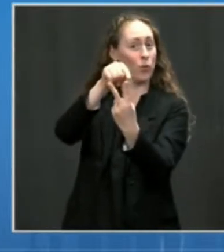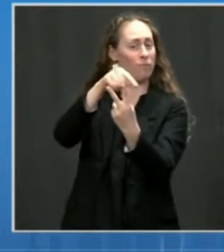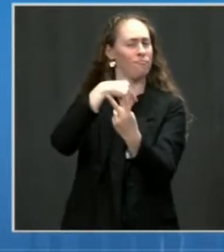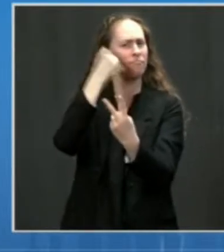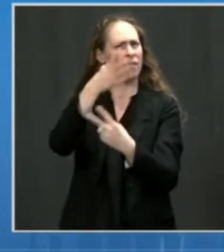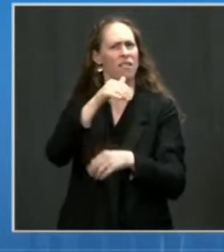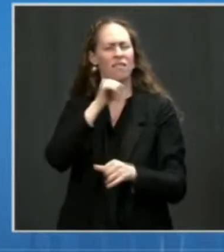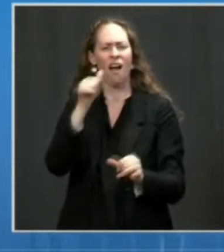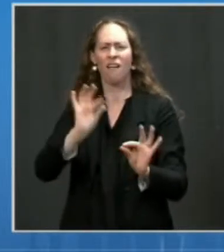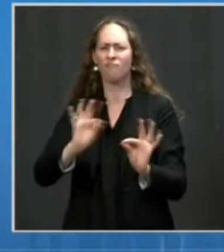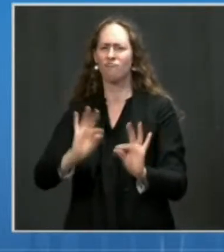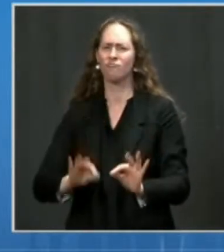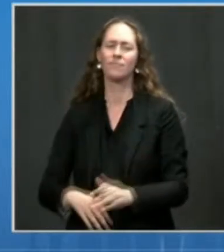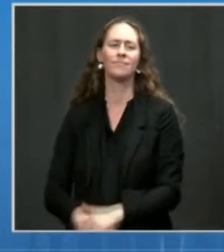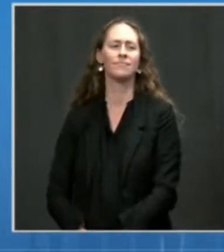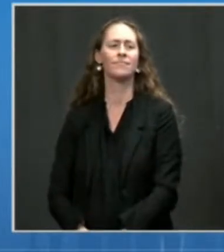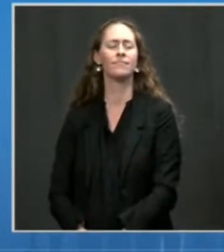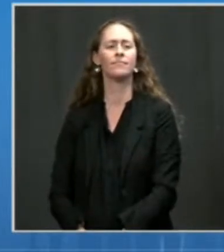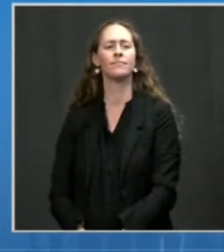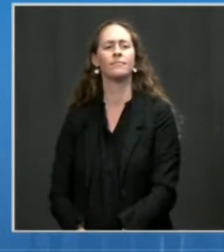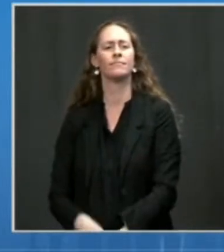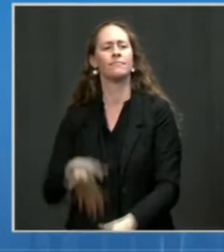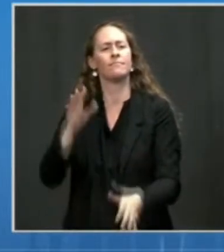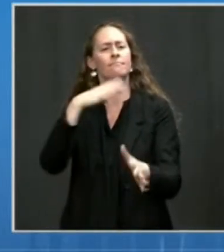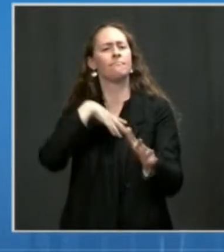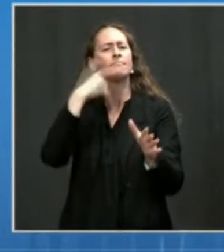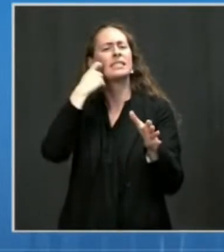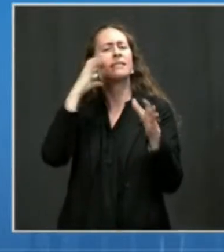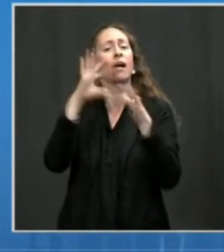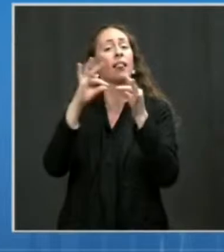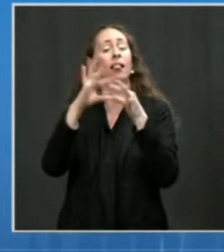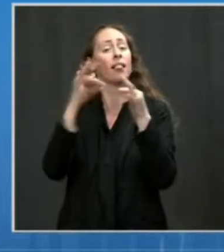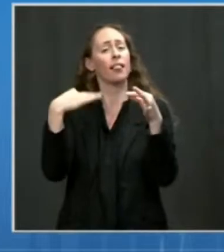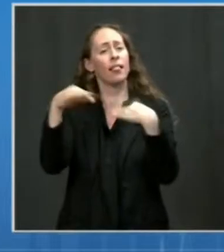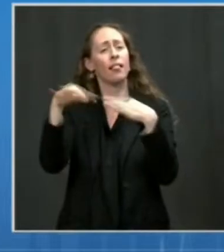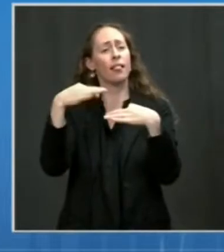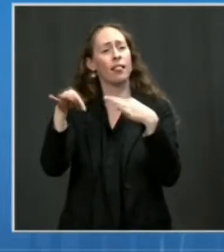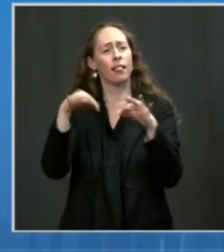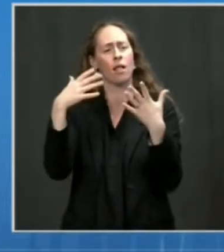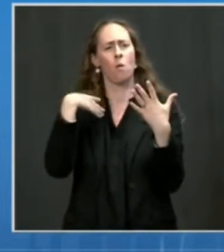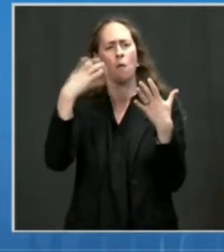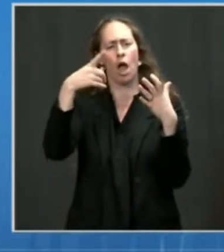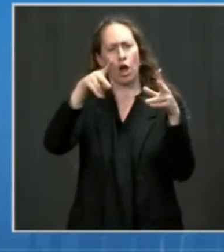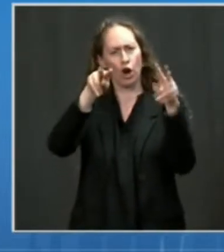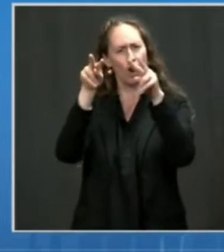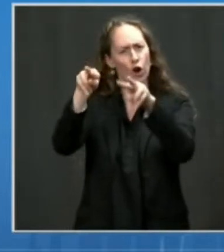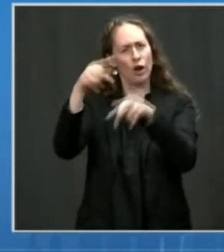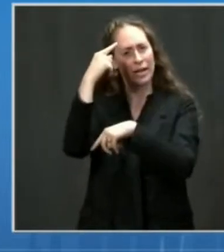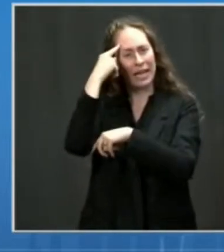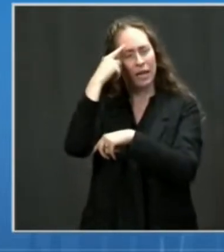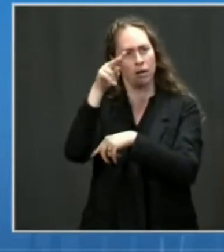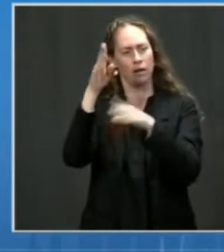COUNTRY. NO, NO, WE'RE ACTUALLY NOT, JEFF MASON, THE LATEST.